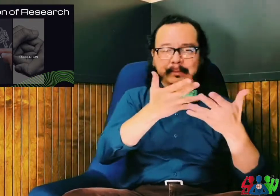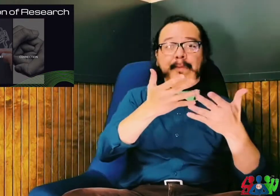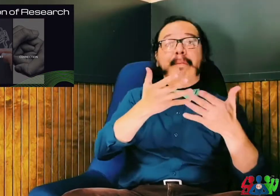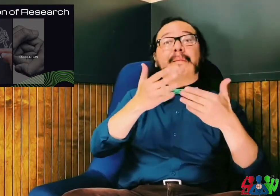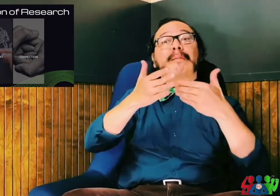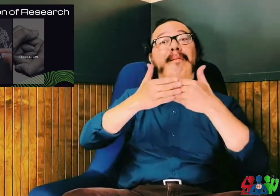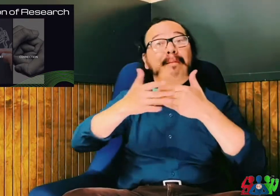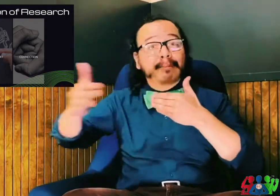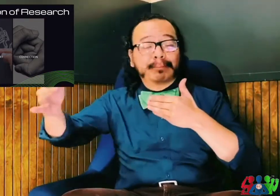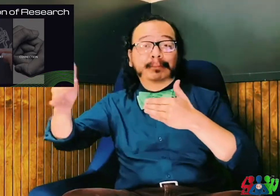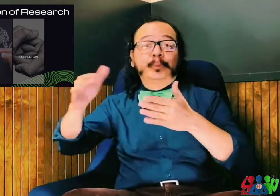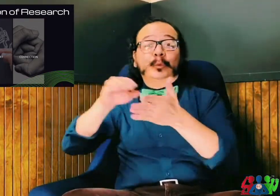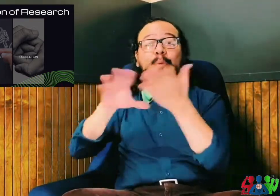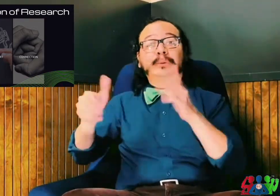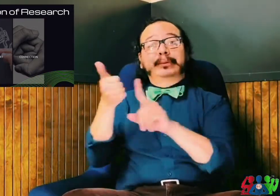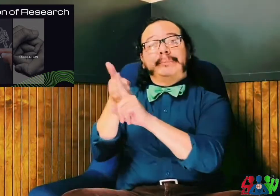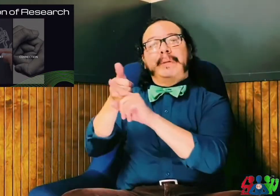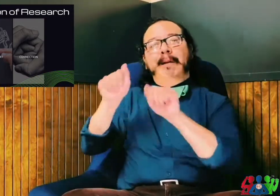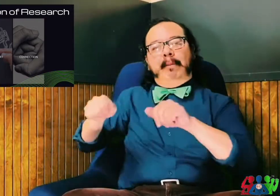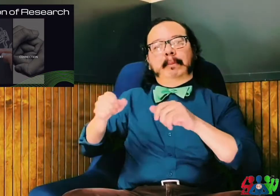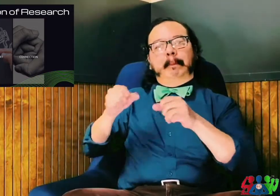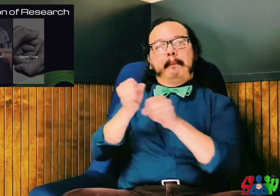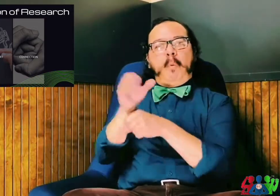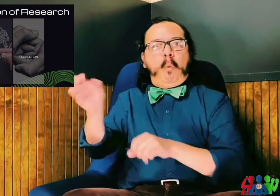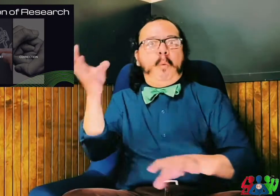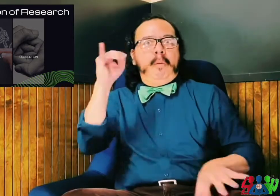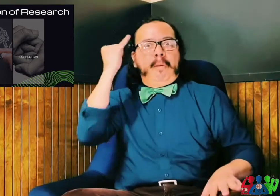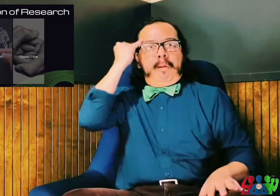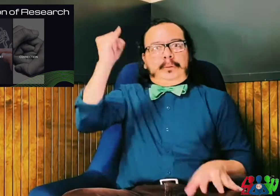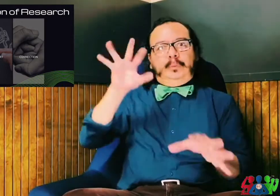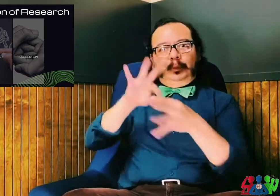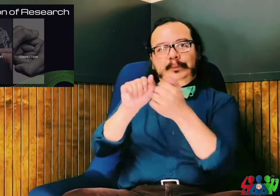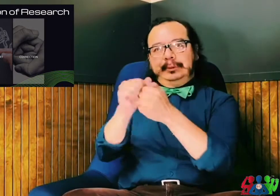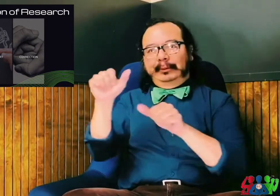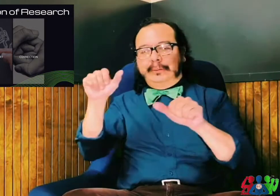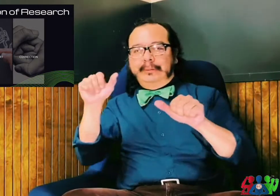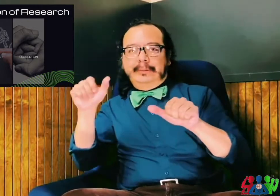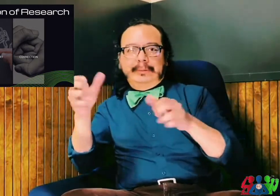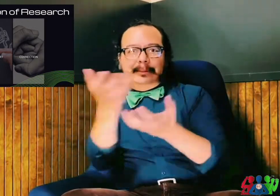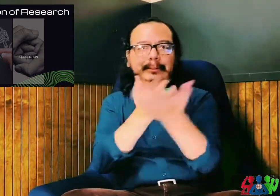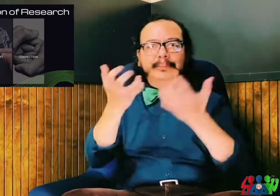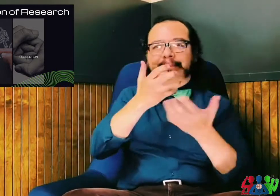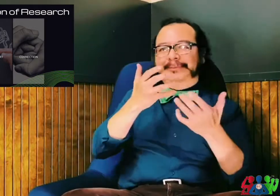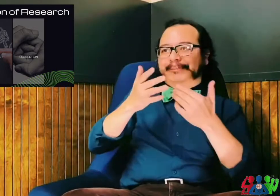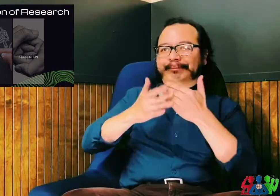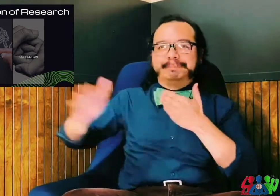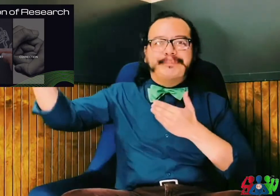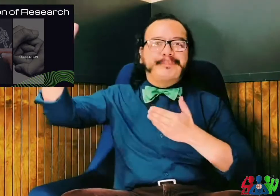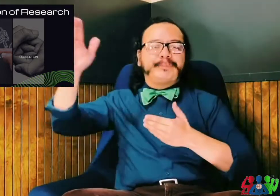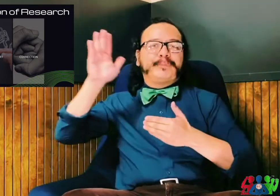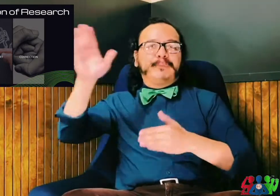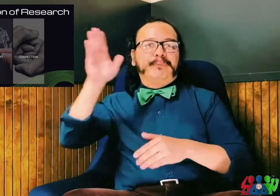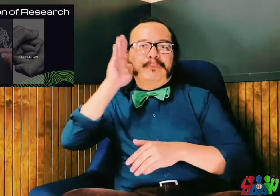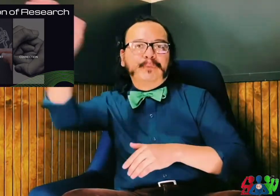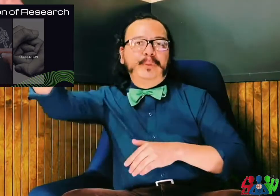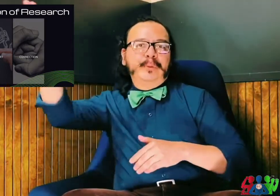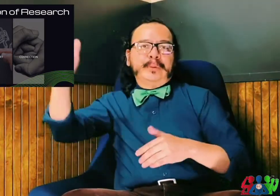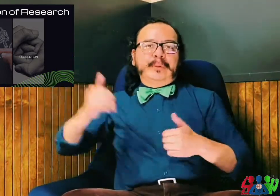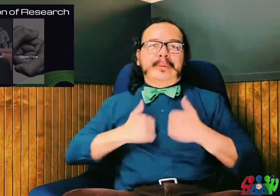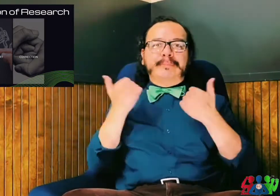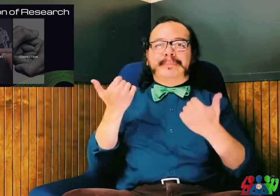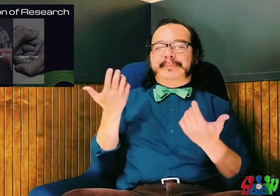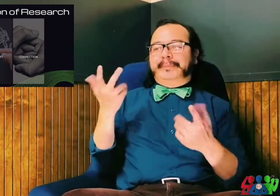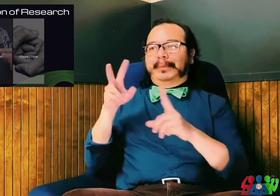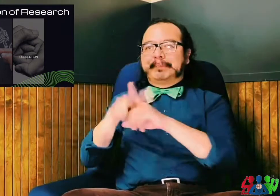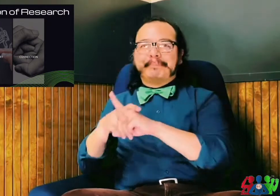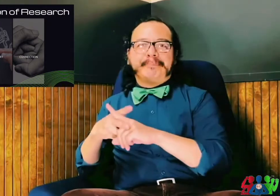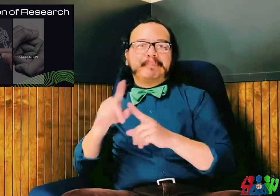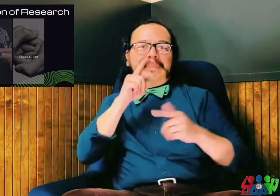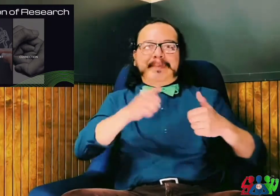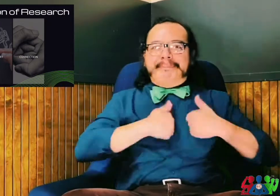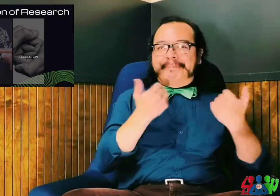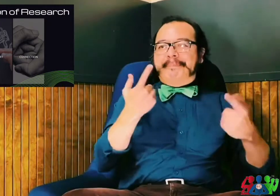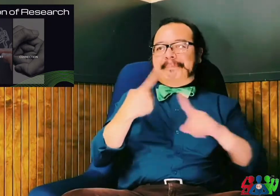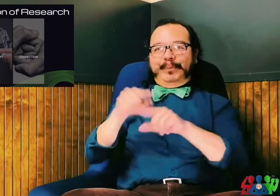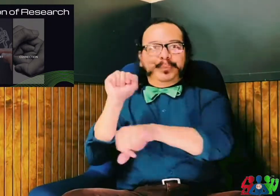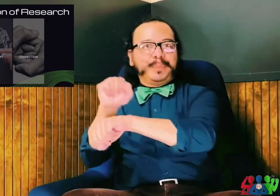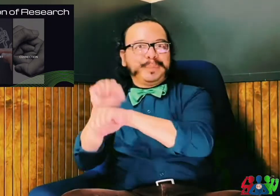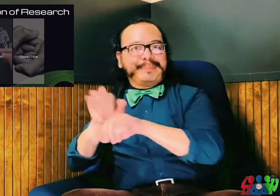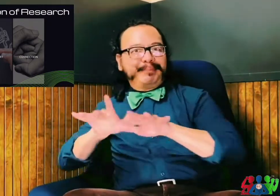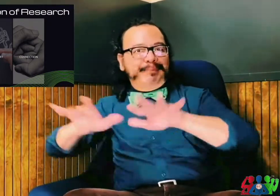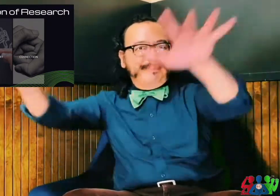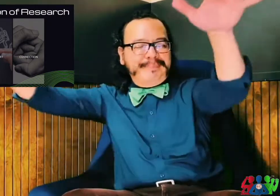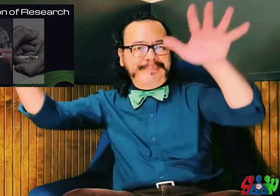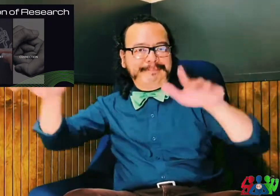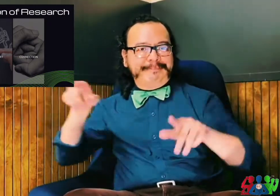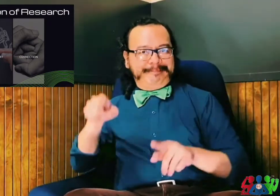and to reorganize their own ideas in ways that come to reflect normative, scientific ideas and practices.